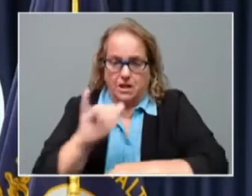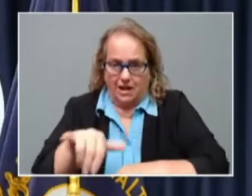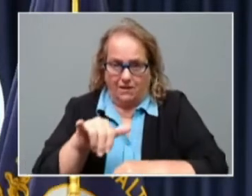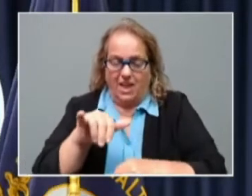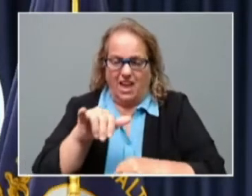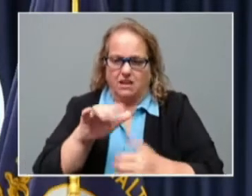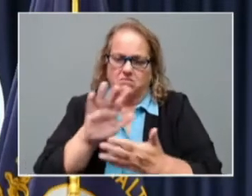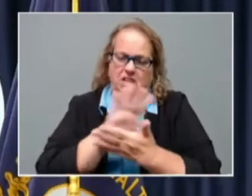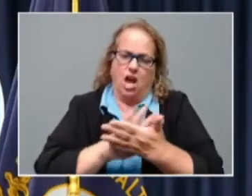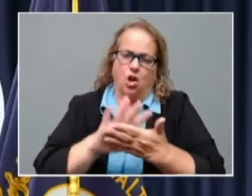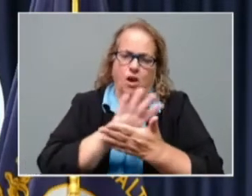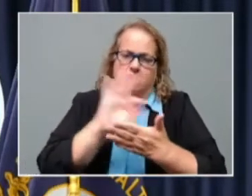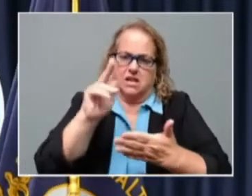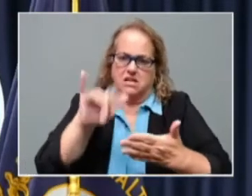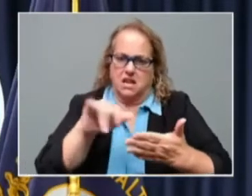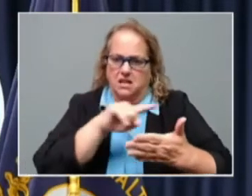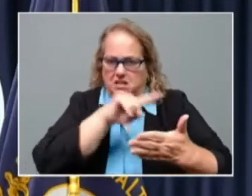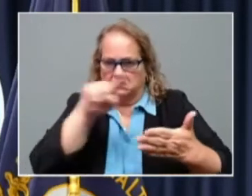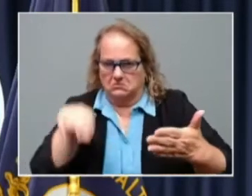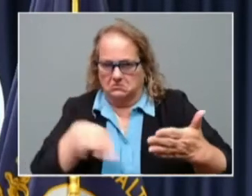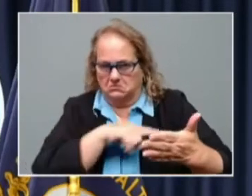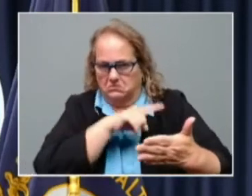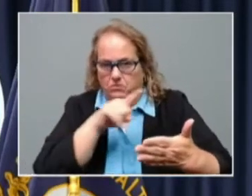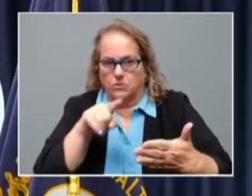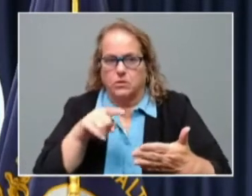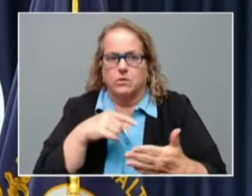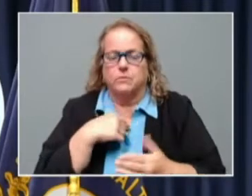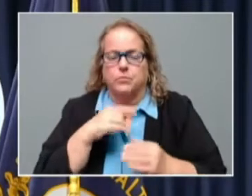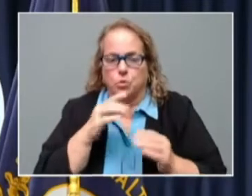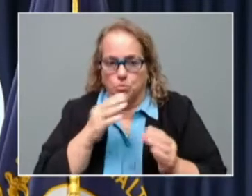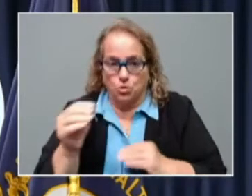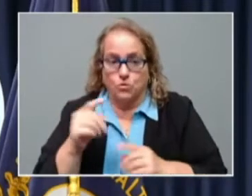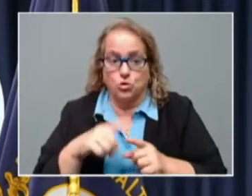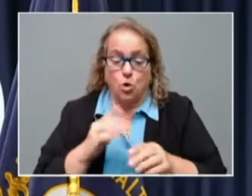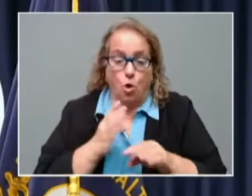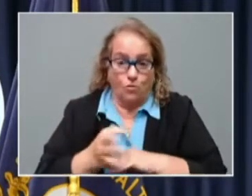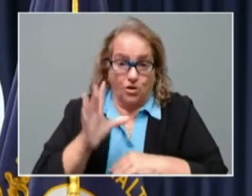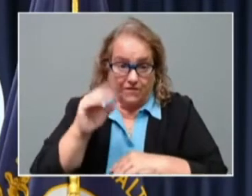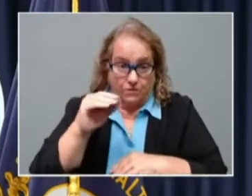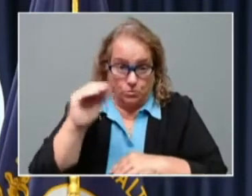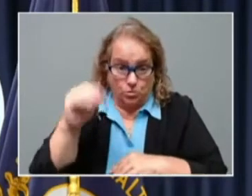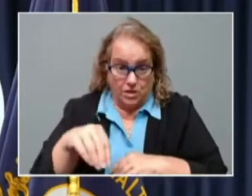thresholds because we've got to do better, uh, to over 50% and over 60%